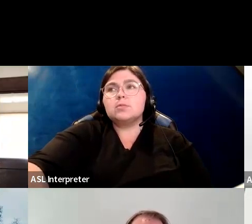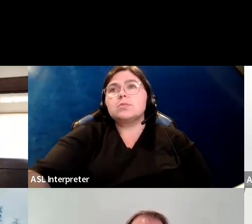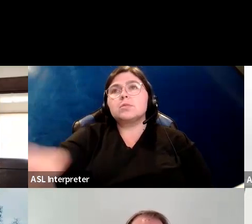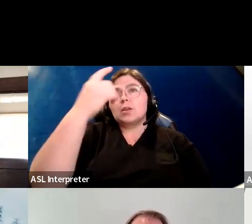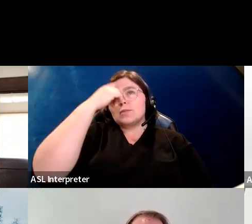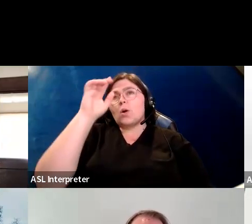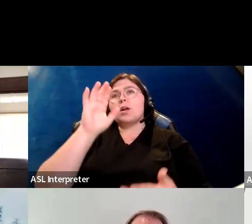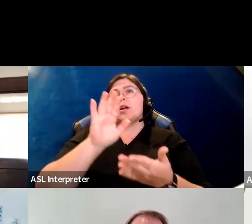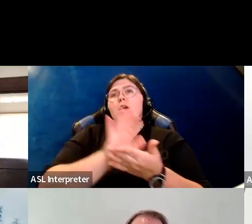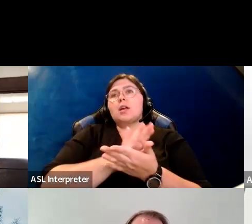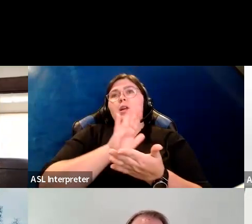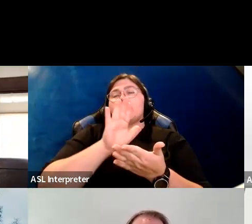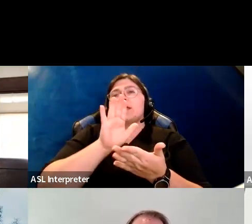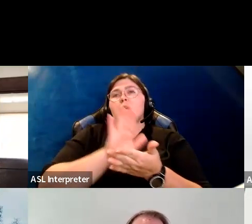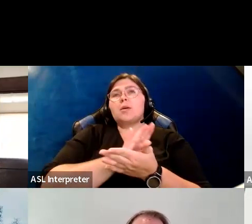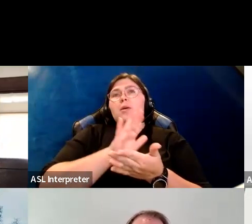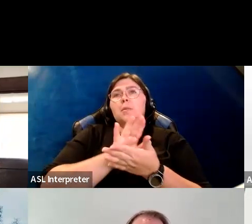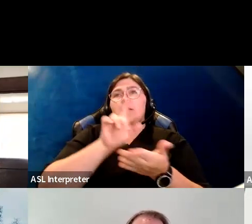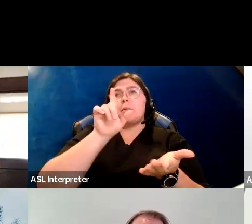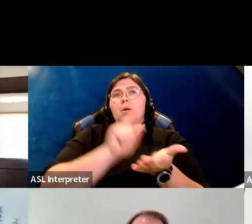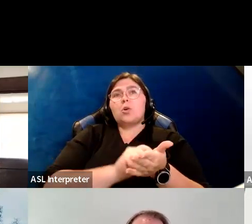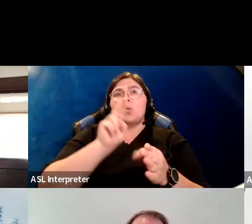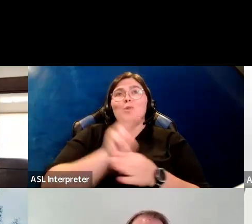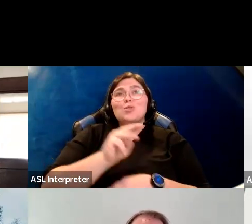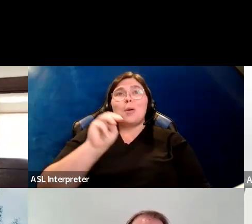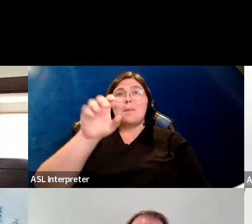used Microsoft Azure's recognition